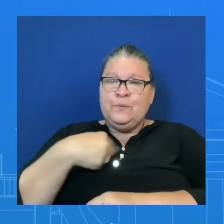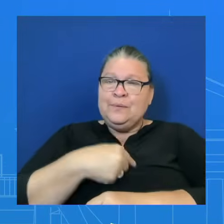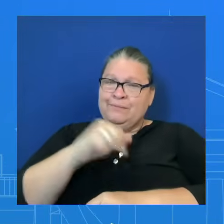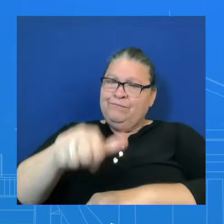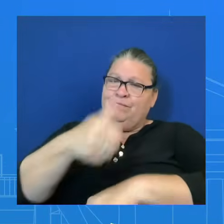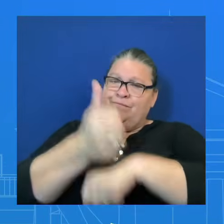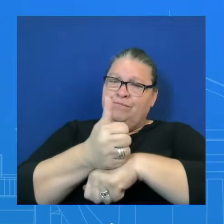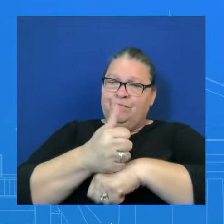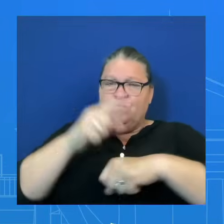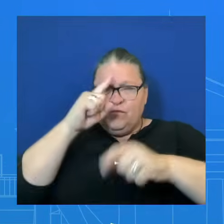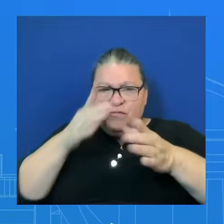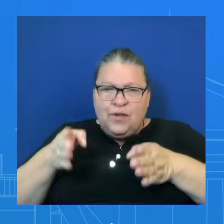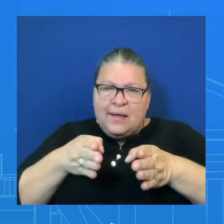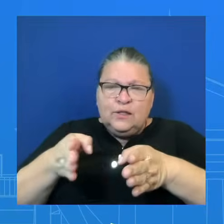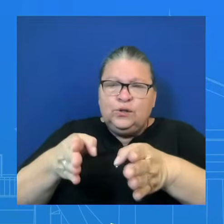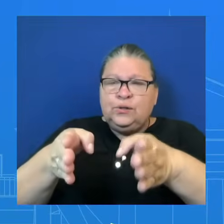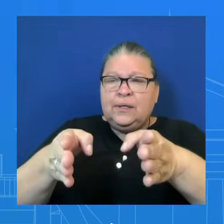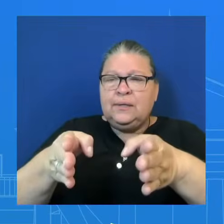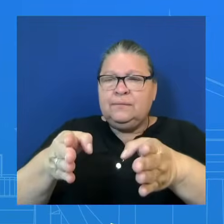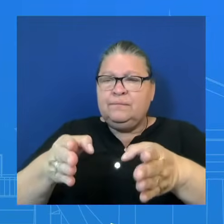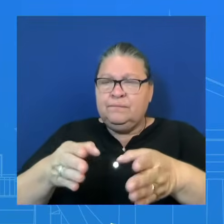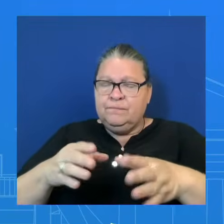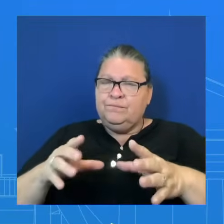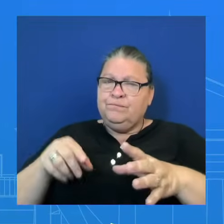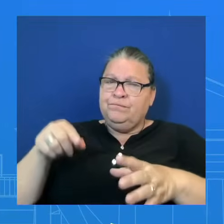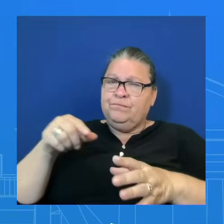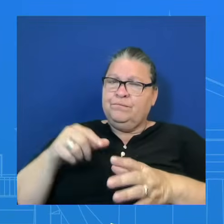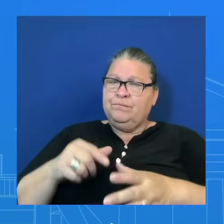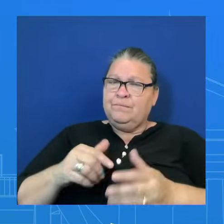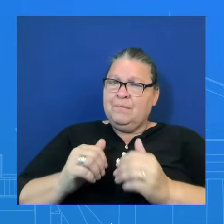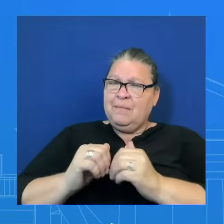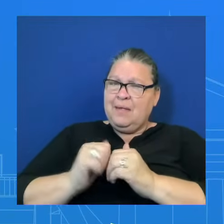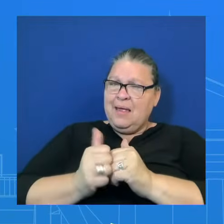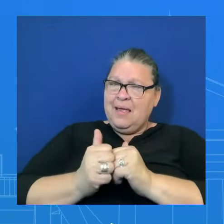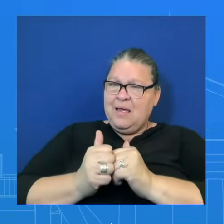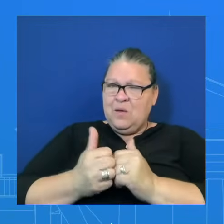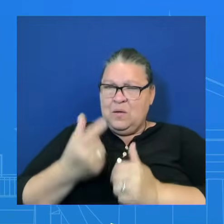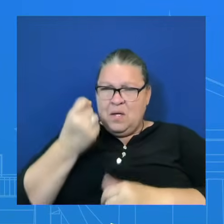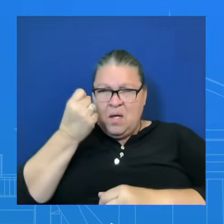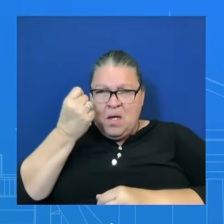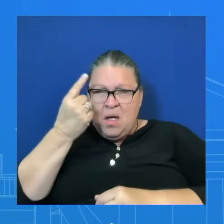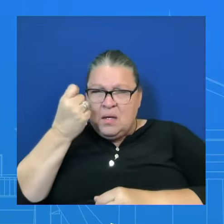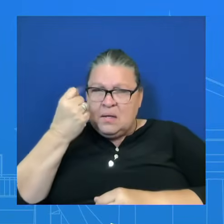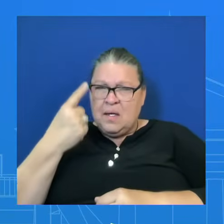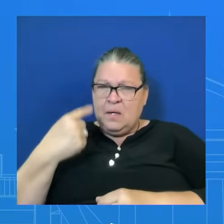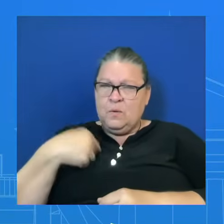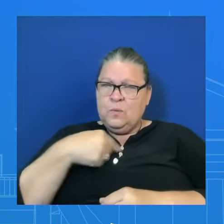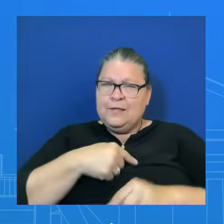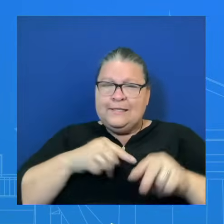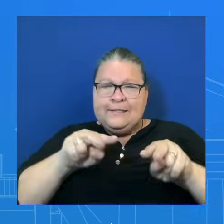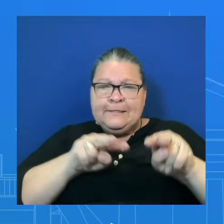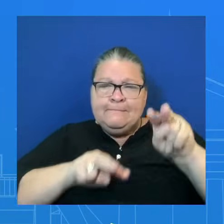operational way of policing airspace, particularly sensitive airspace, over the United States in the wake of 9/11.